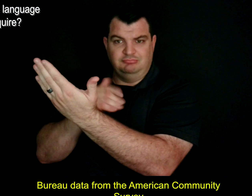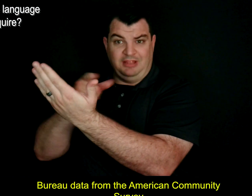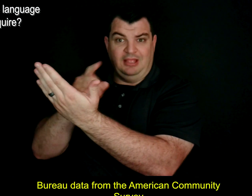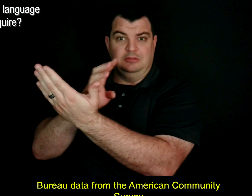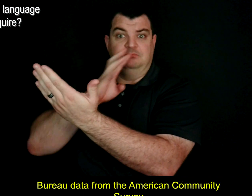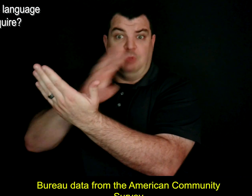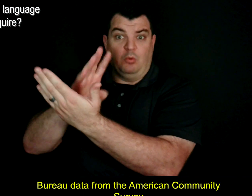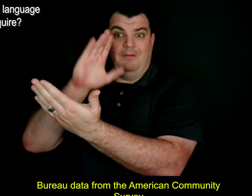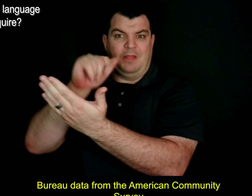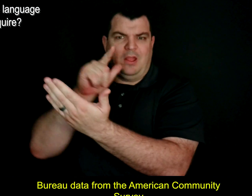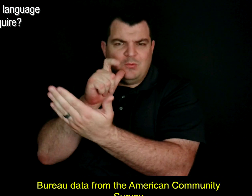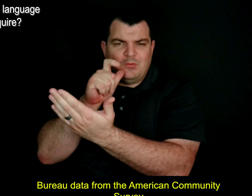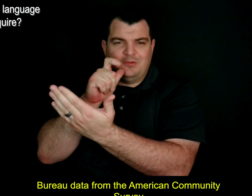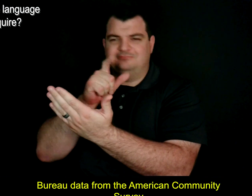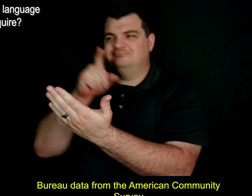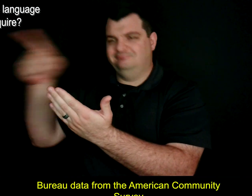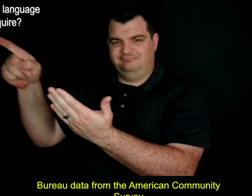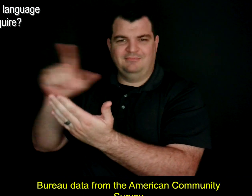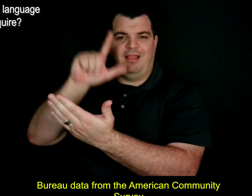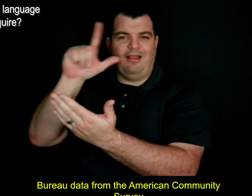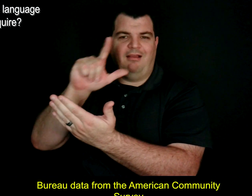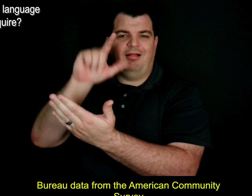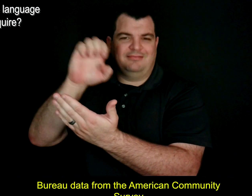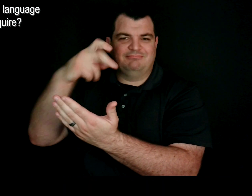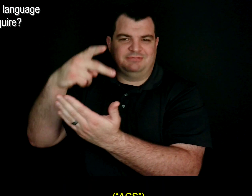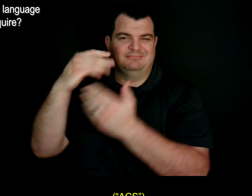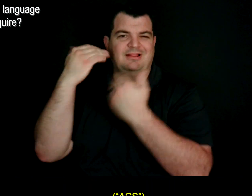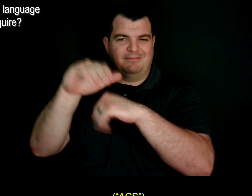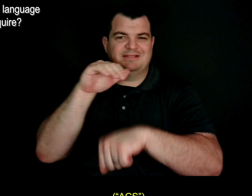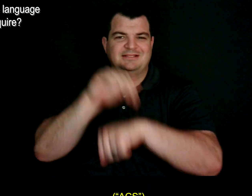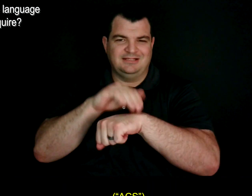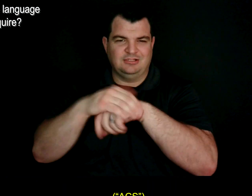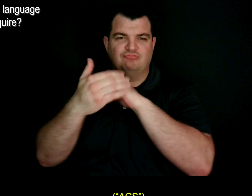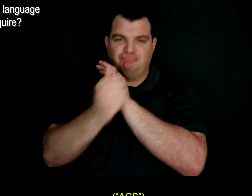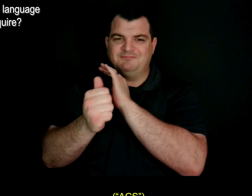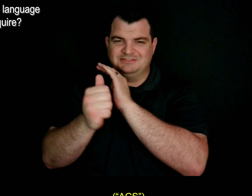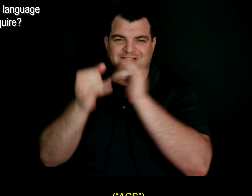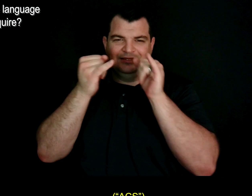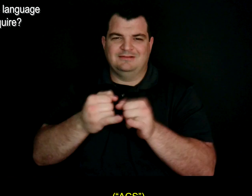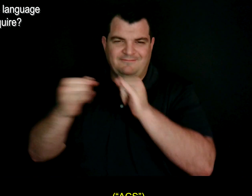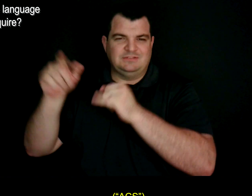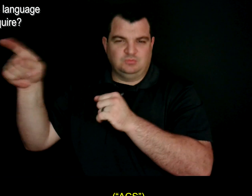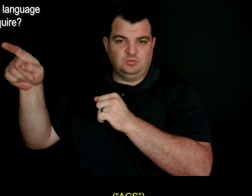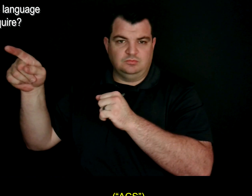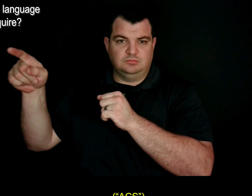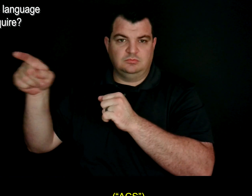Bureau data from the American Community Survey (“ACS”)